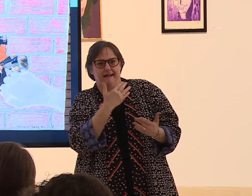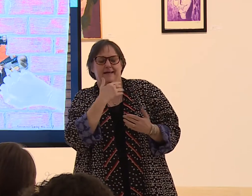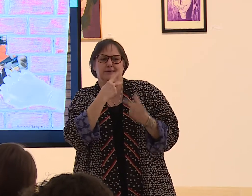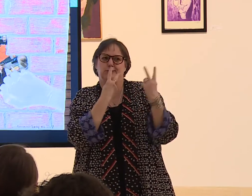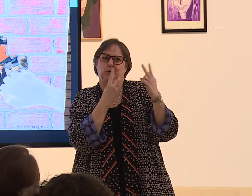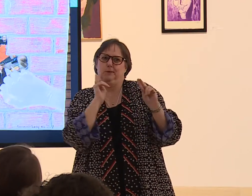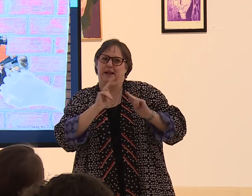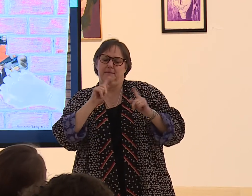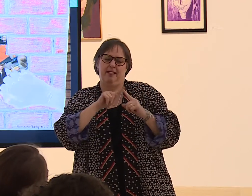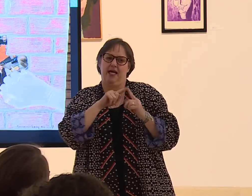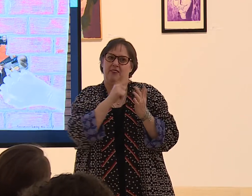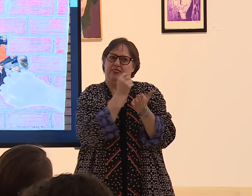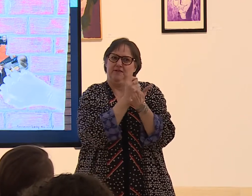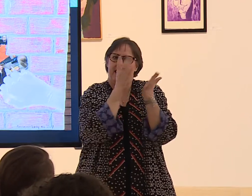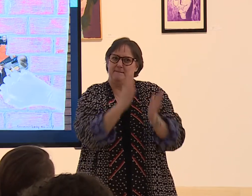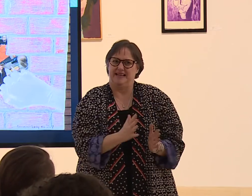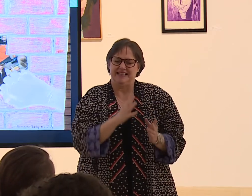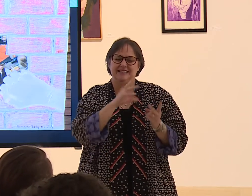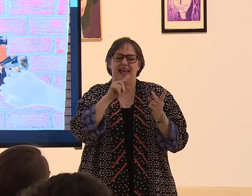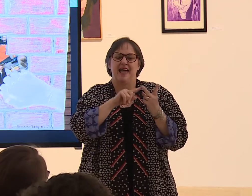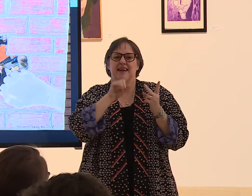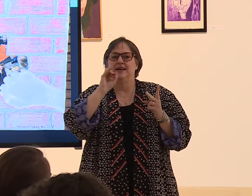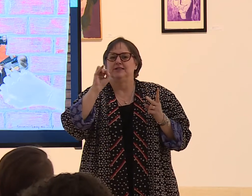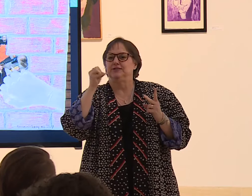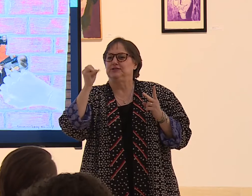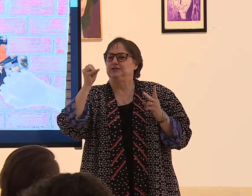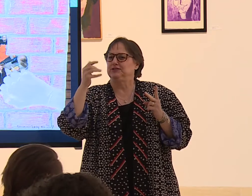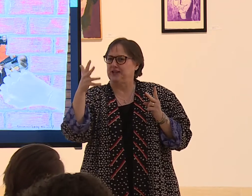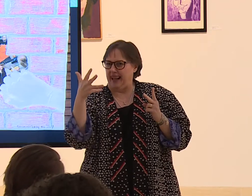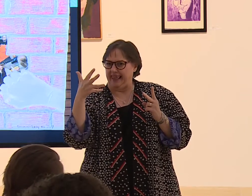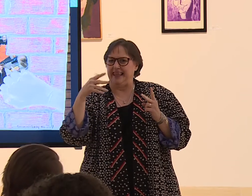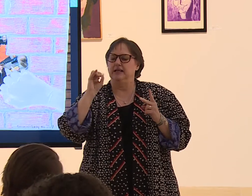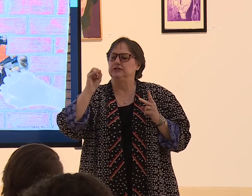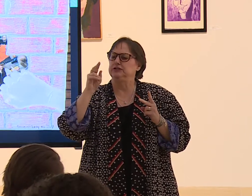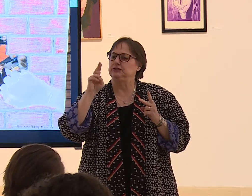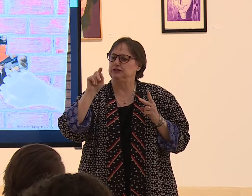So I also have to thank the therapist and my friend,